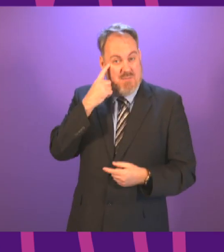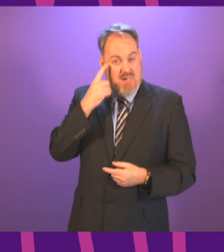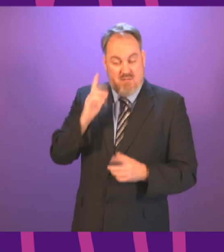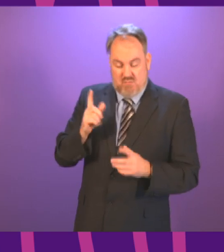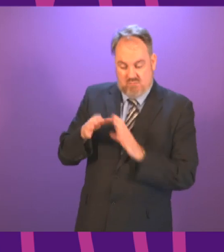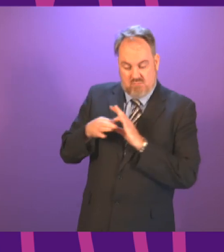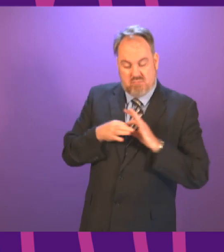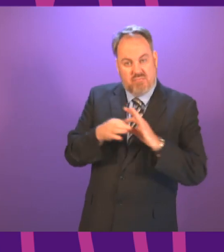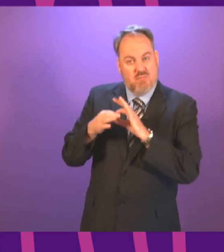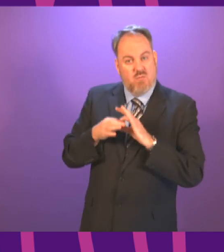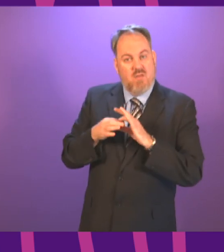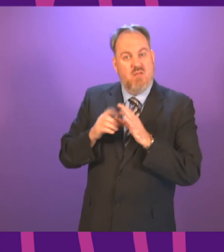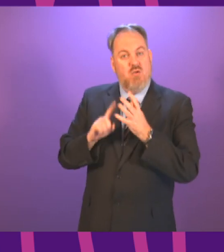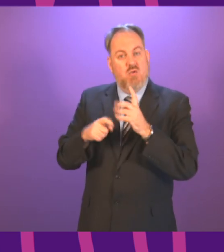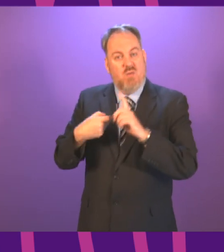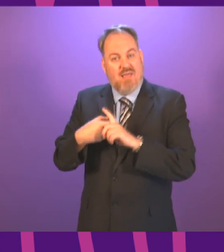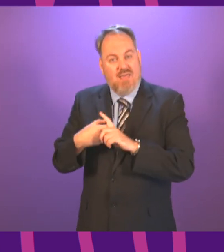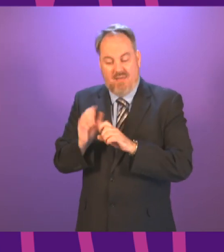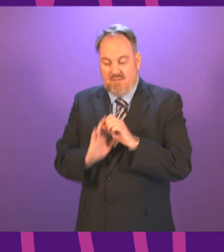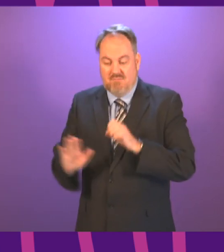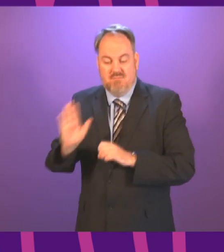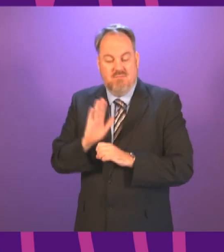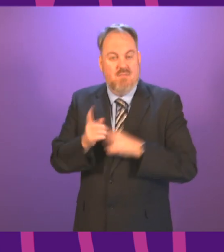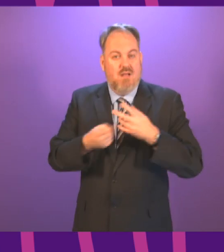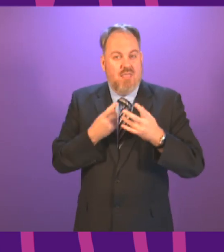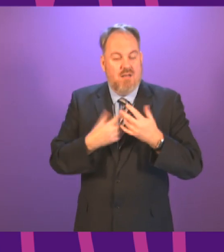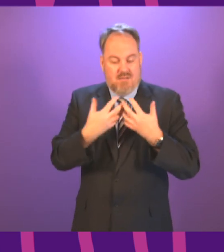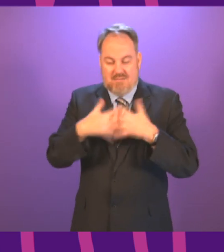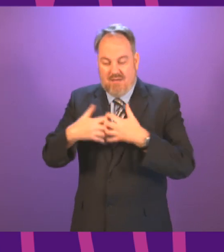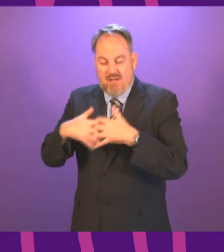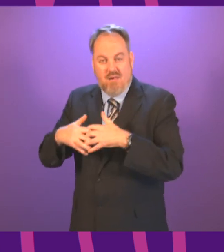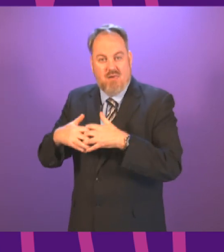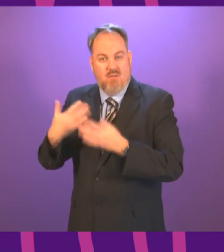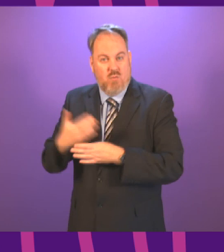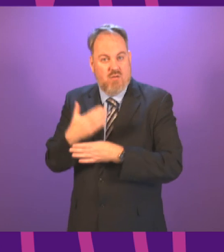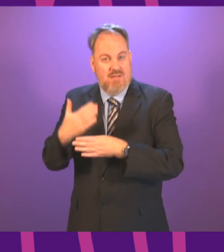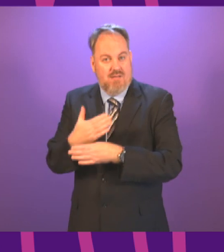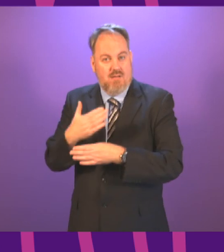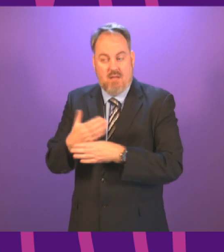We are co-operating with other UK countries on other technological developments. Scotland